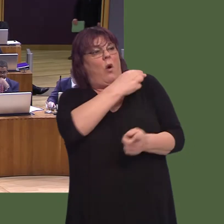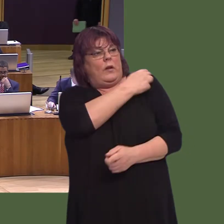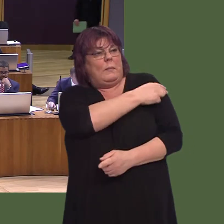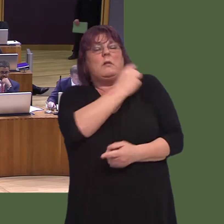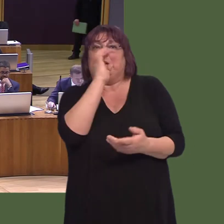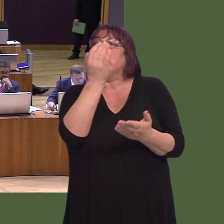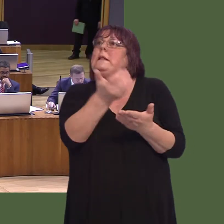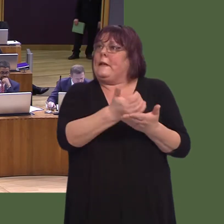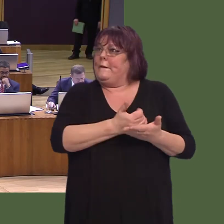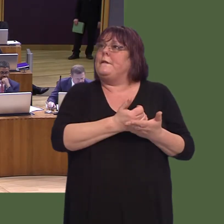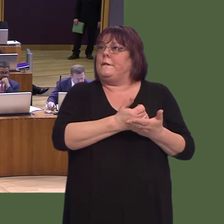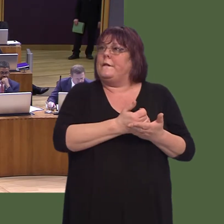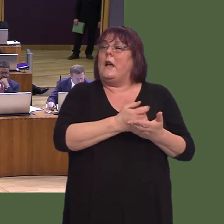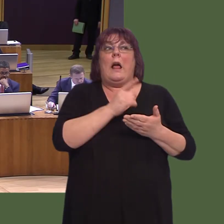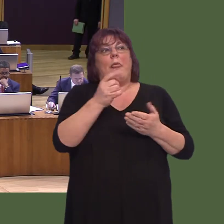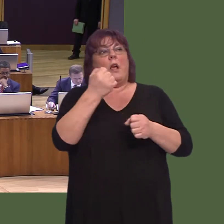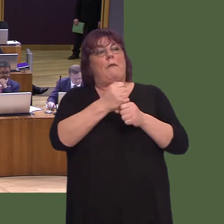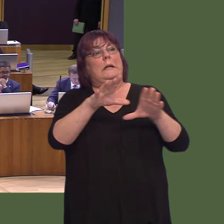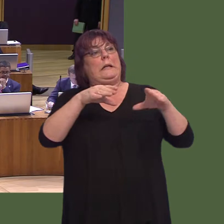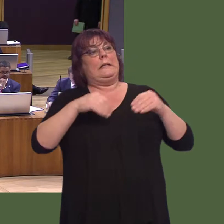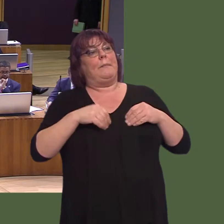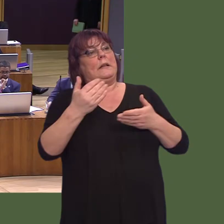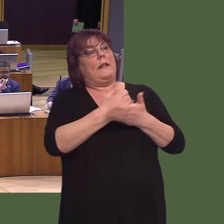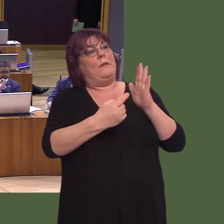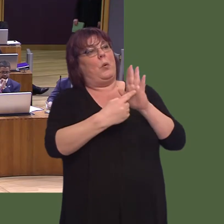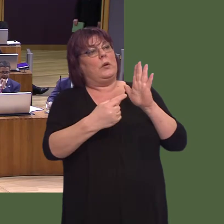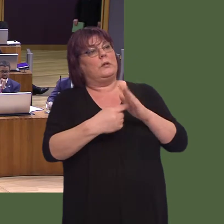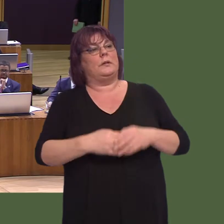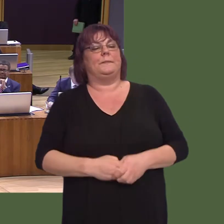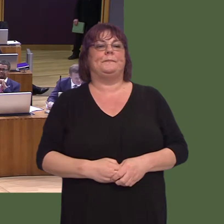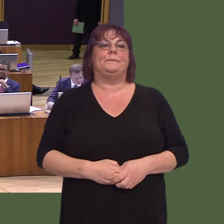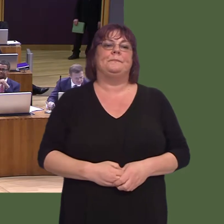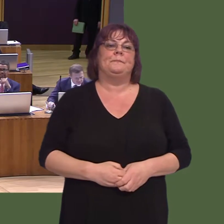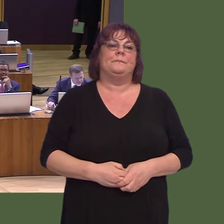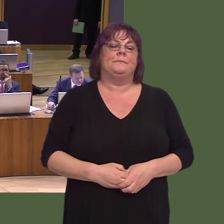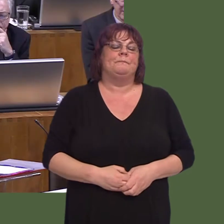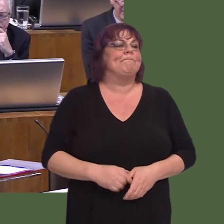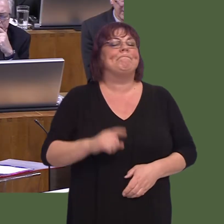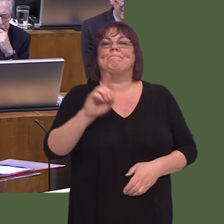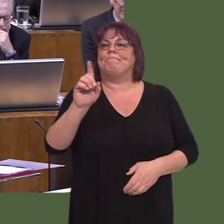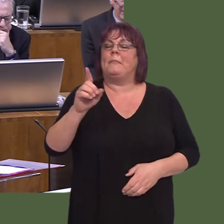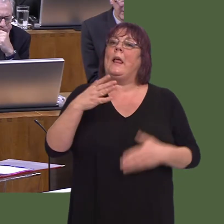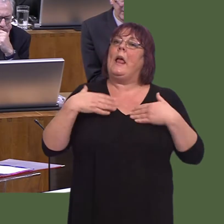actually taken very seriously by this Government. Carwyn Jones AM: It's a matter for health boards to ensure they have sufficient beds available.